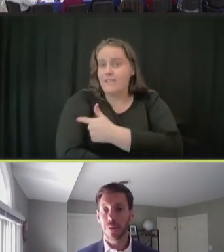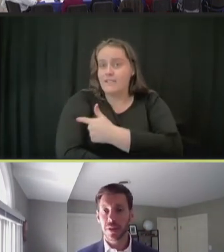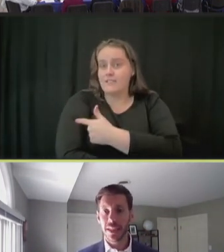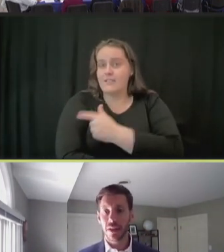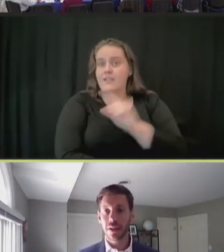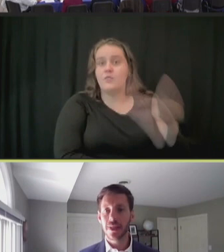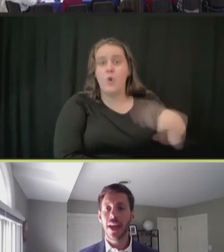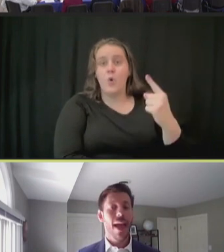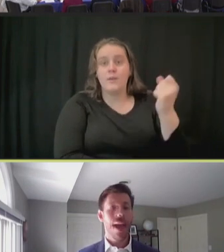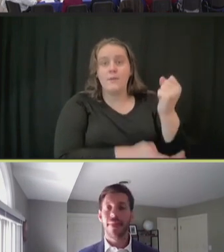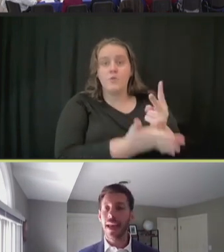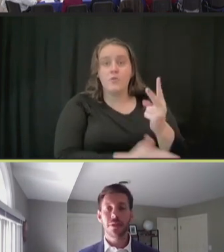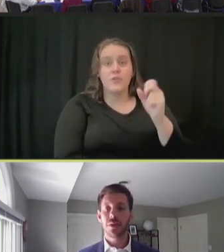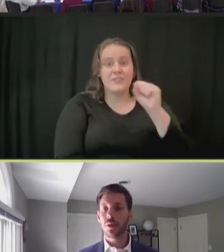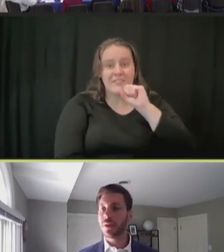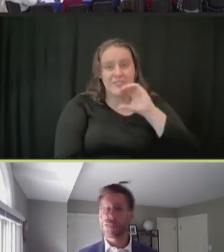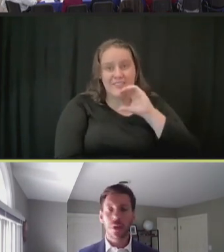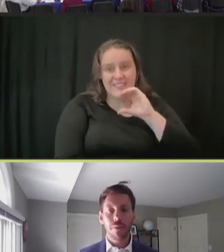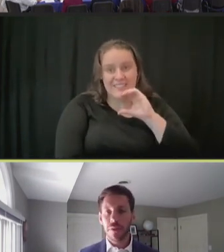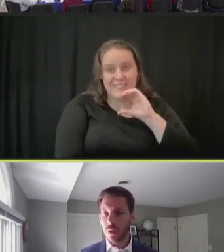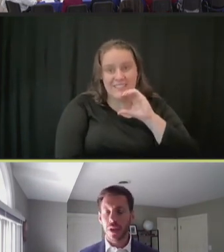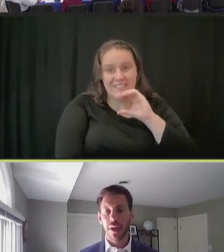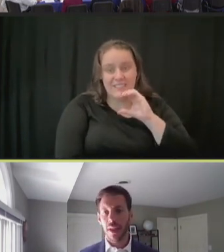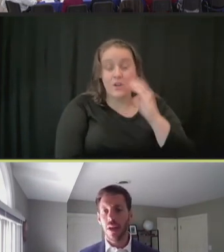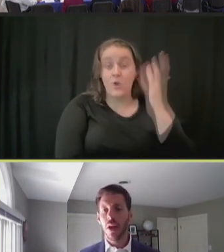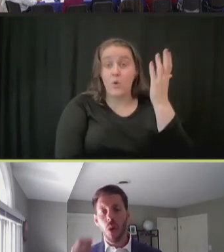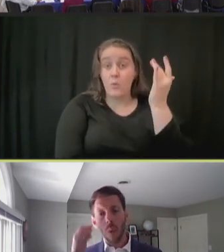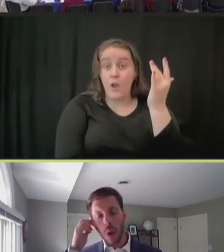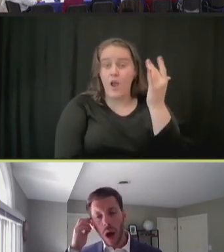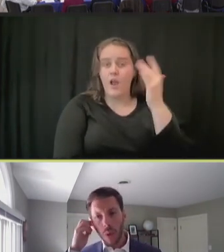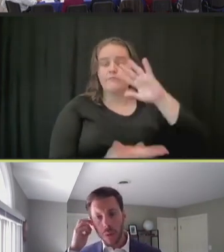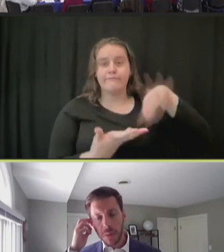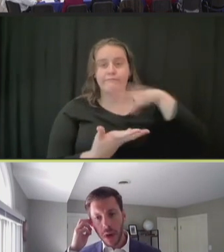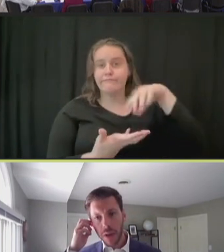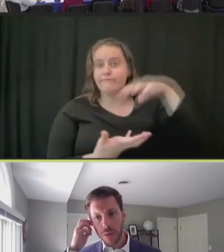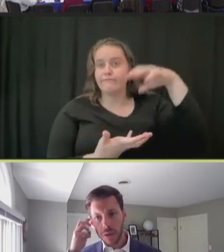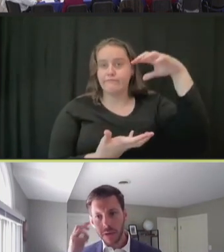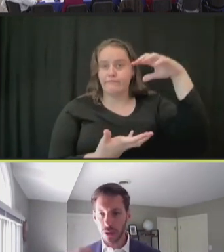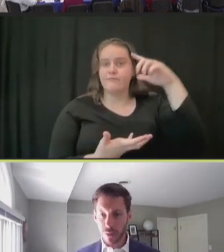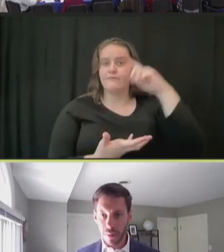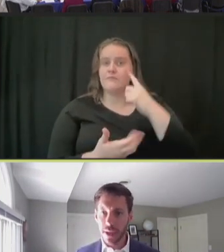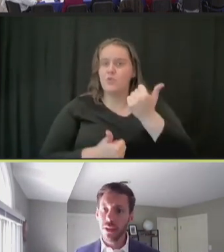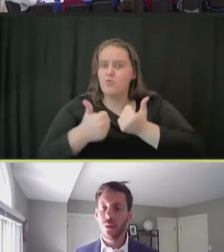for seniors. And that's the result of some confusion in which product was recommended,